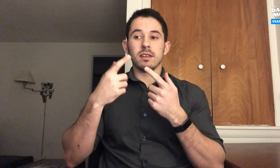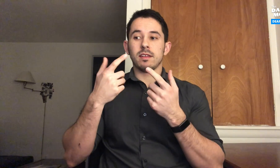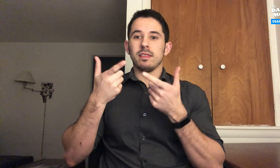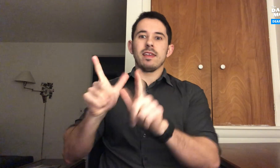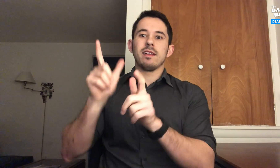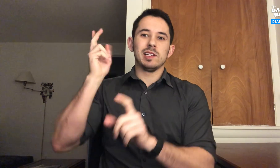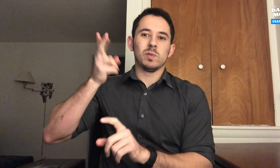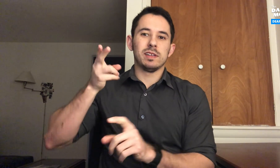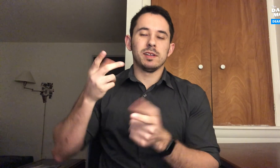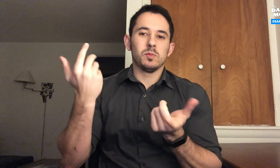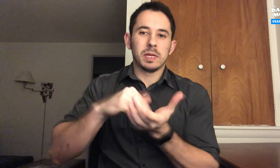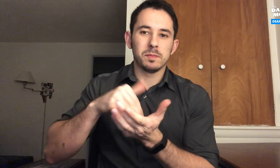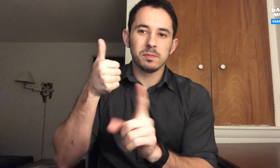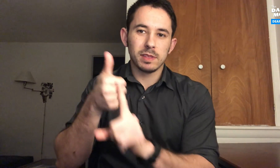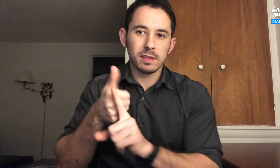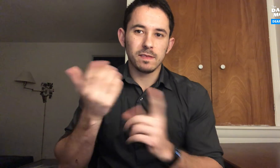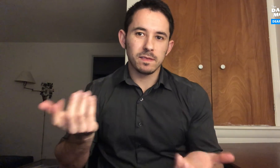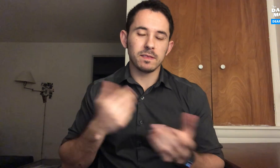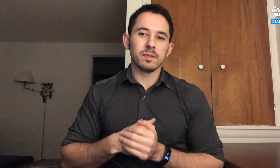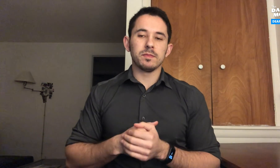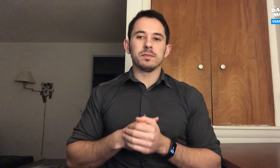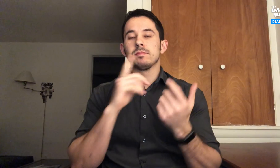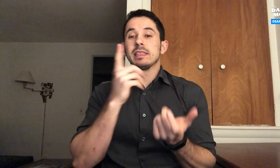let history repeat itself.